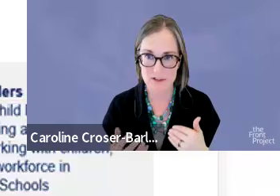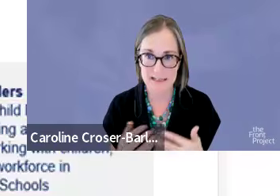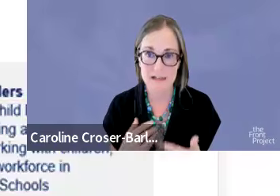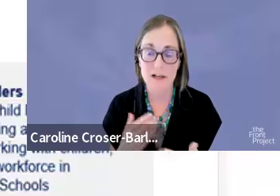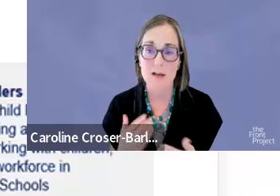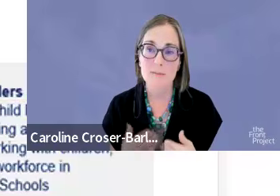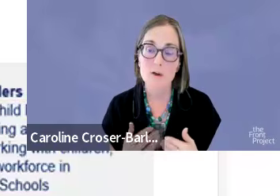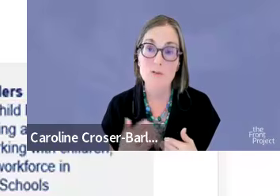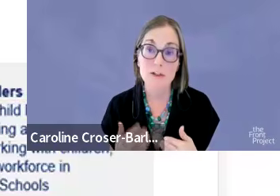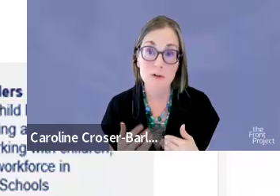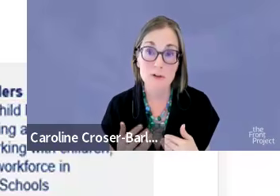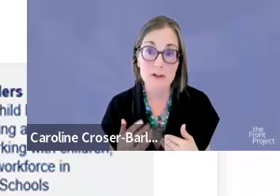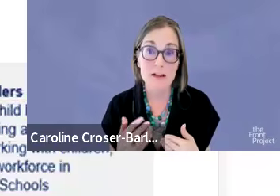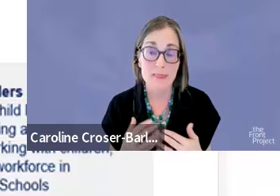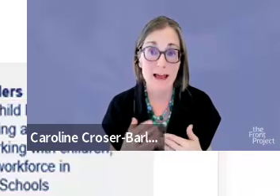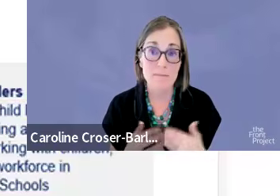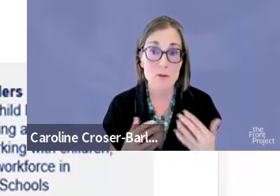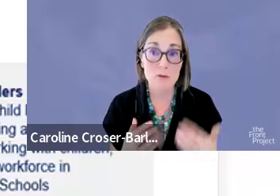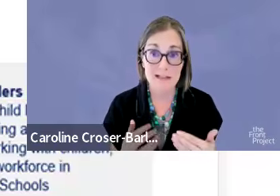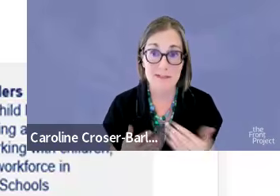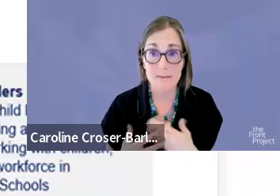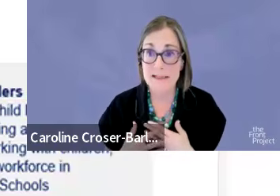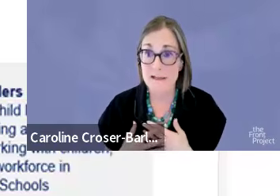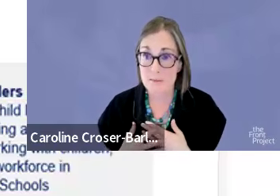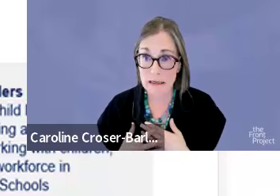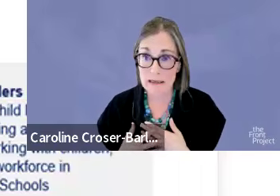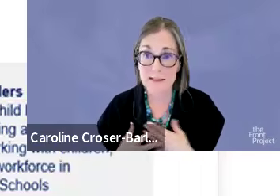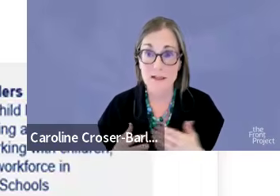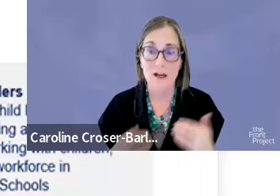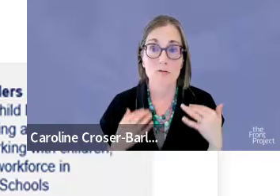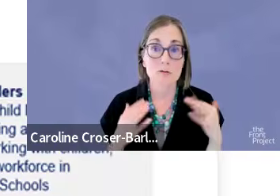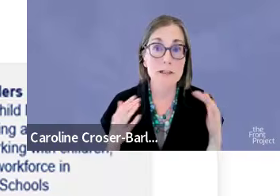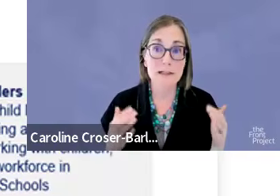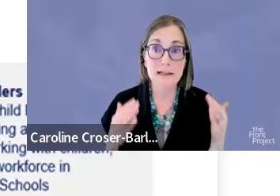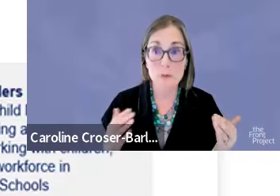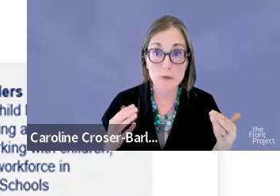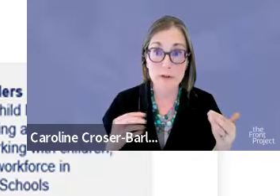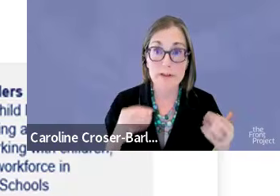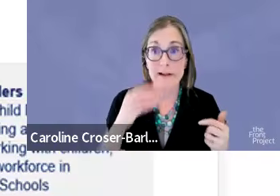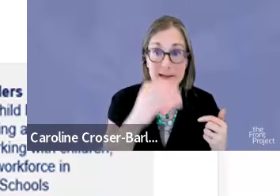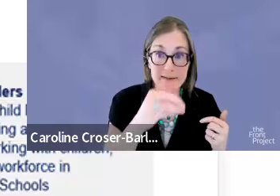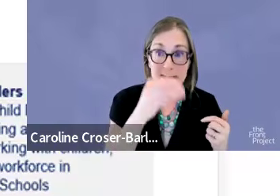opportunity because we know that middle class families, like mine, are really good at getting